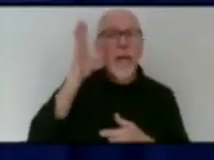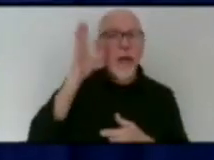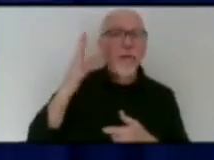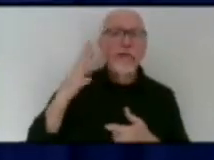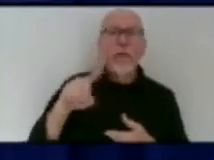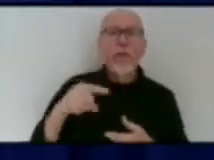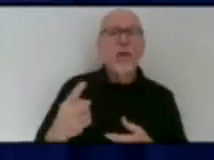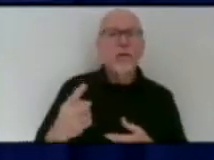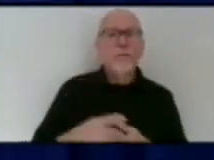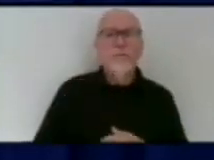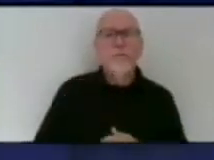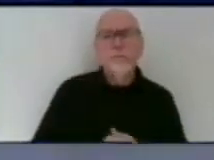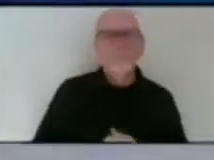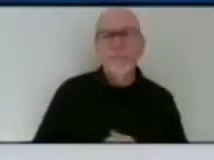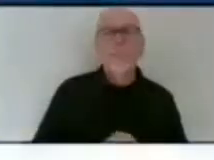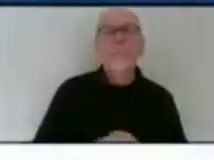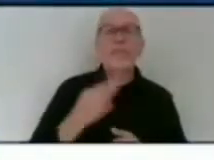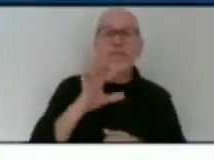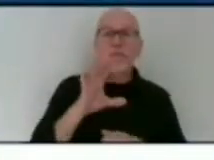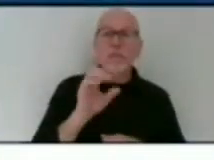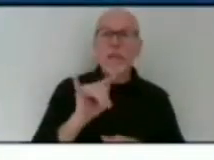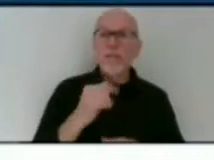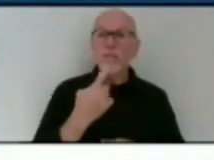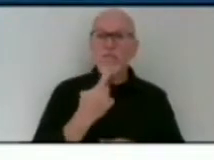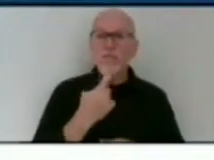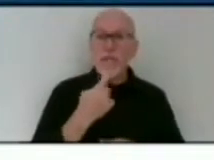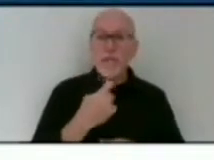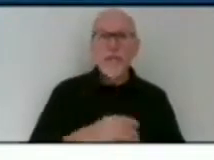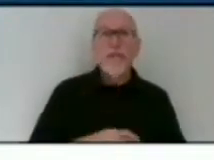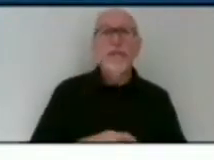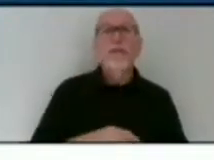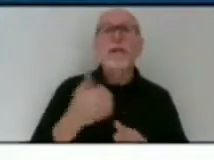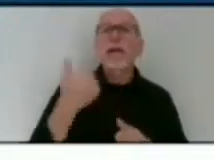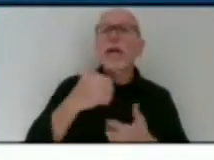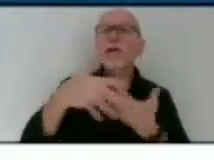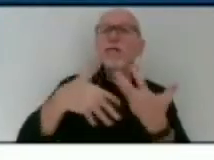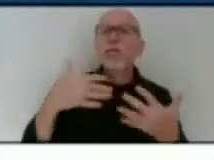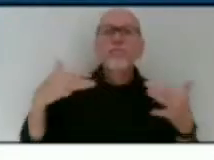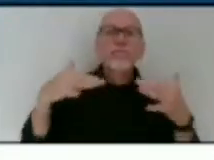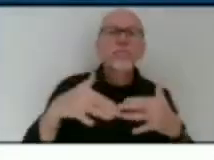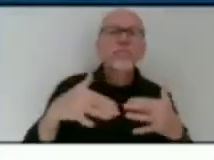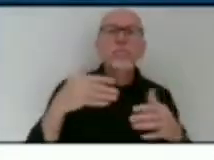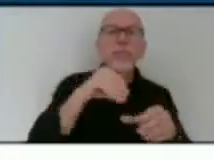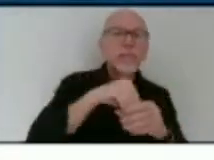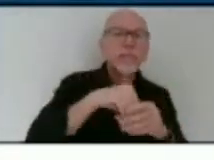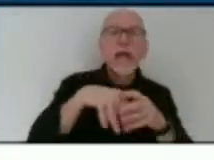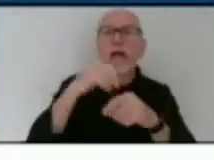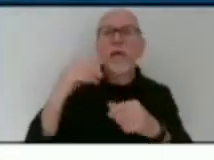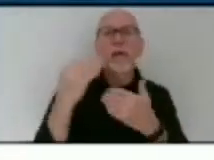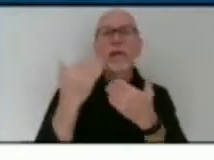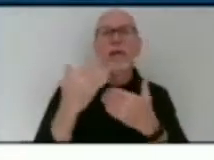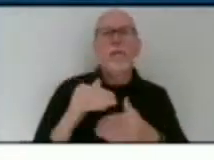If your county is in red. Social gatherings of any kind, indoors or outdoors are limited to 25 people.